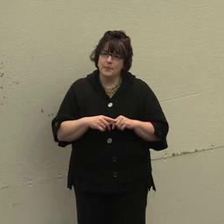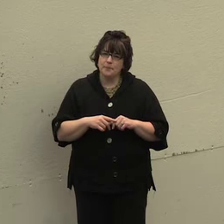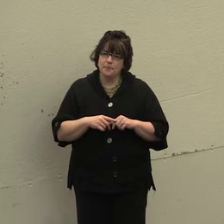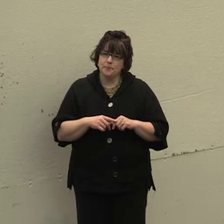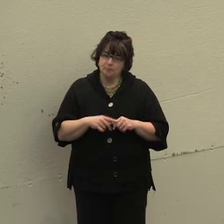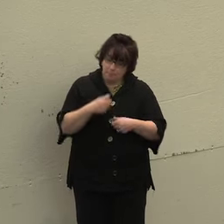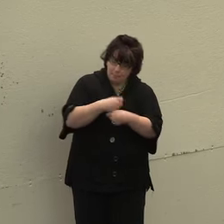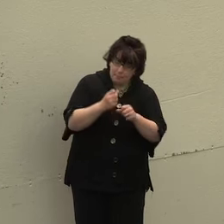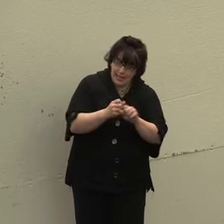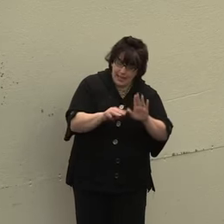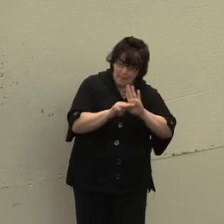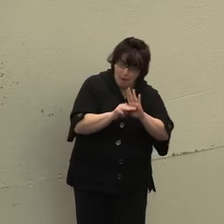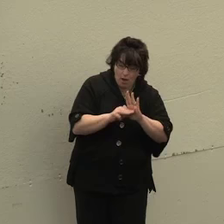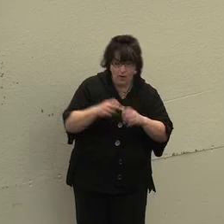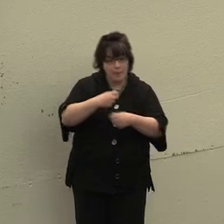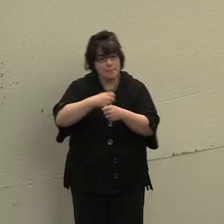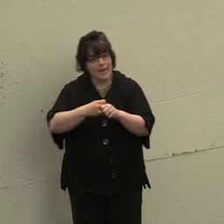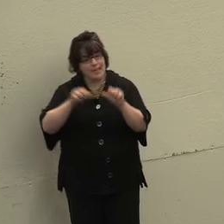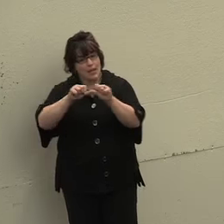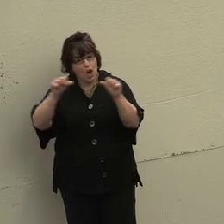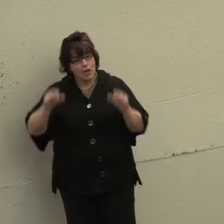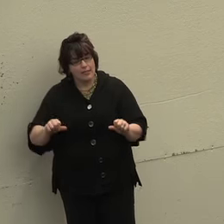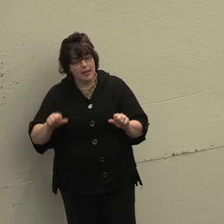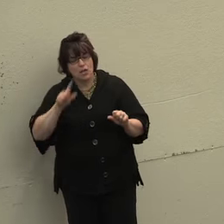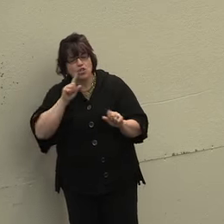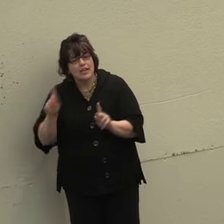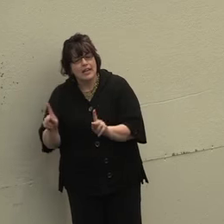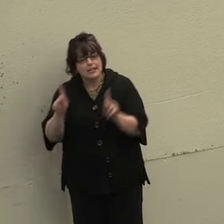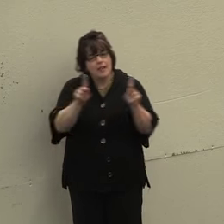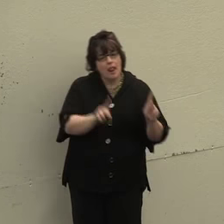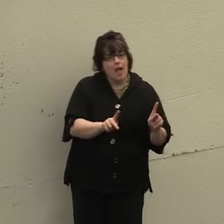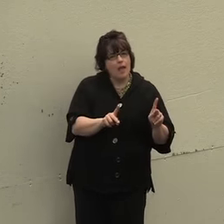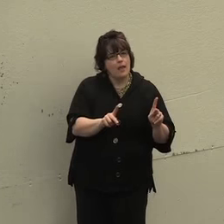or making architecture is, for me,